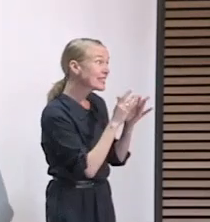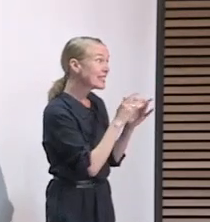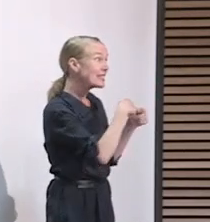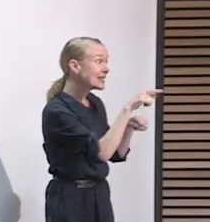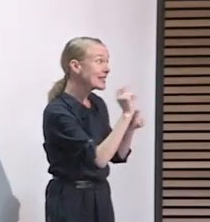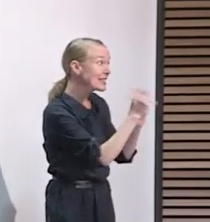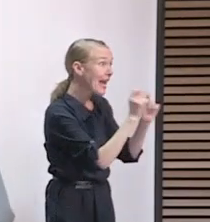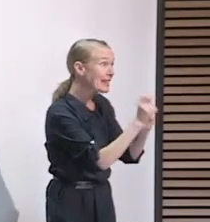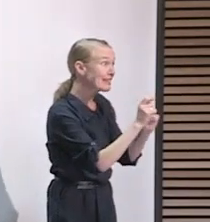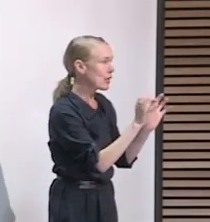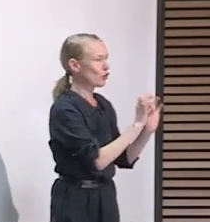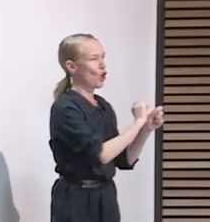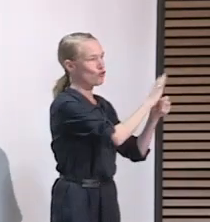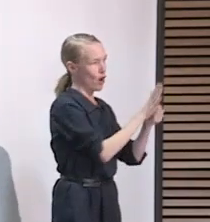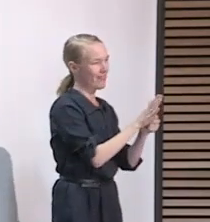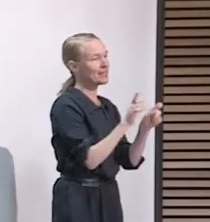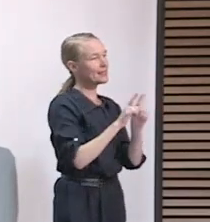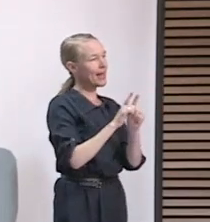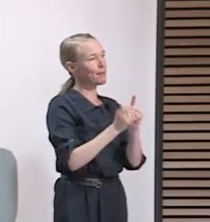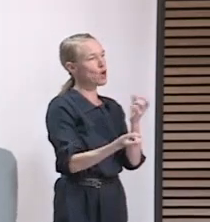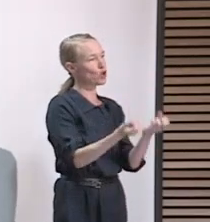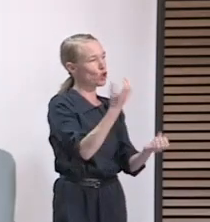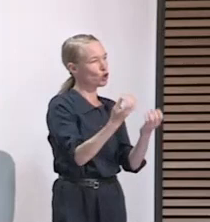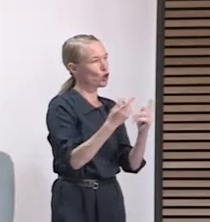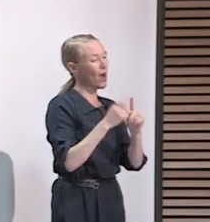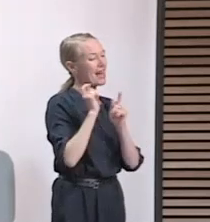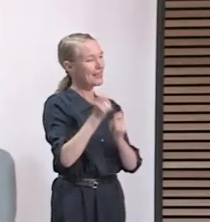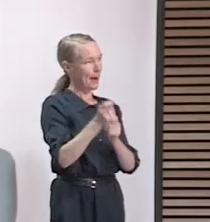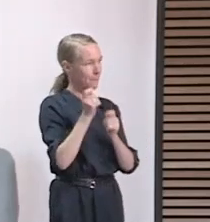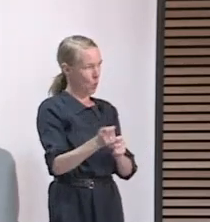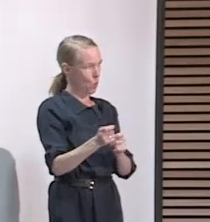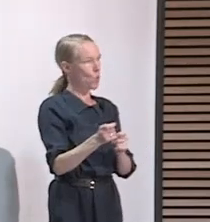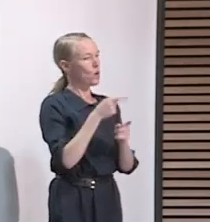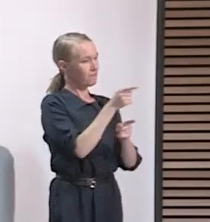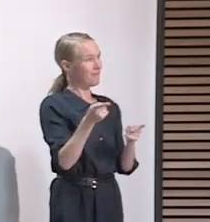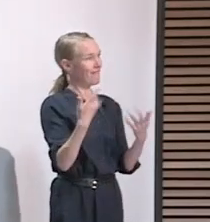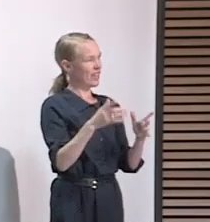returned negative. There are have been no further positive